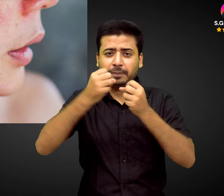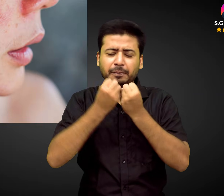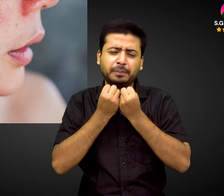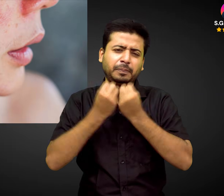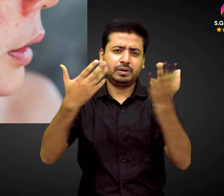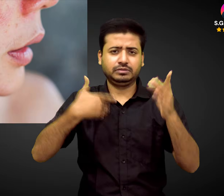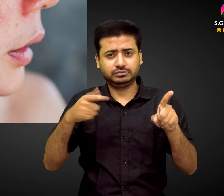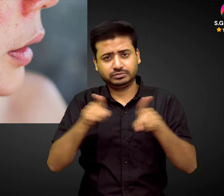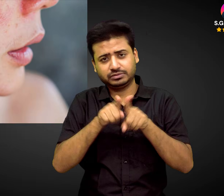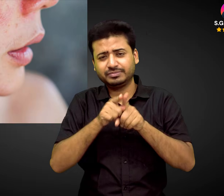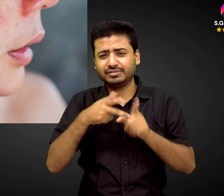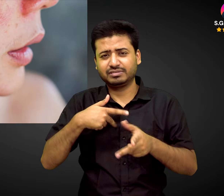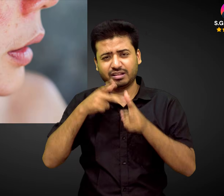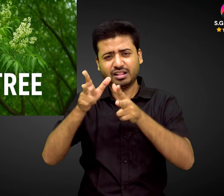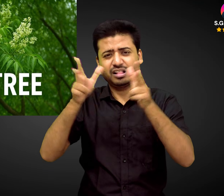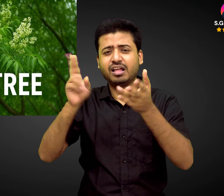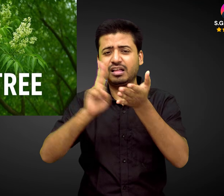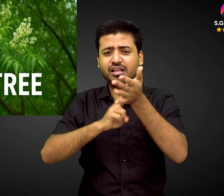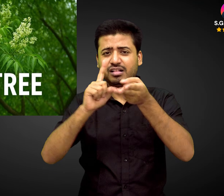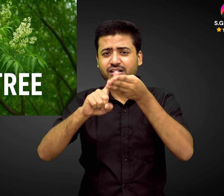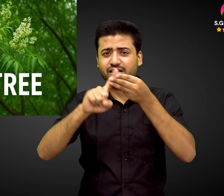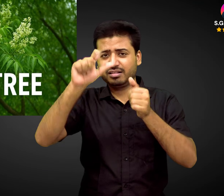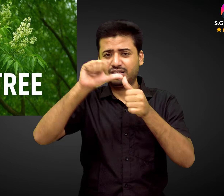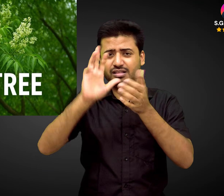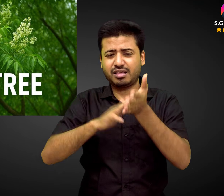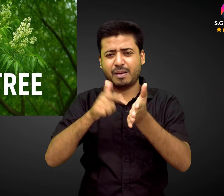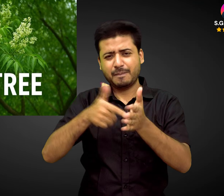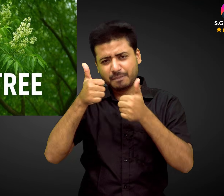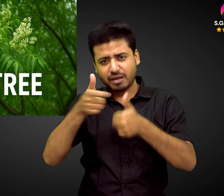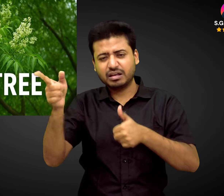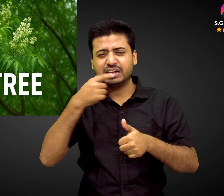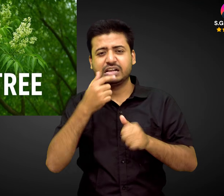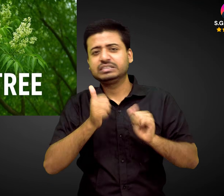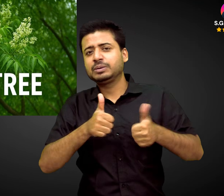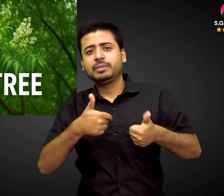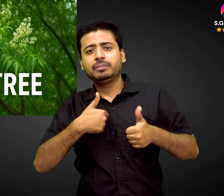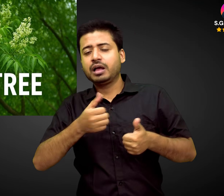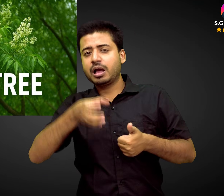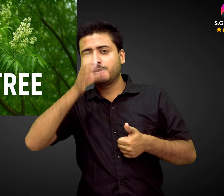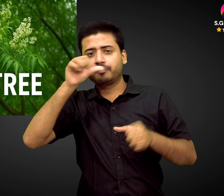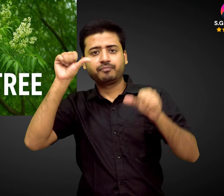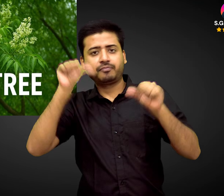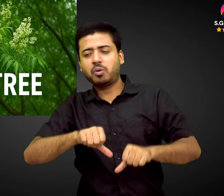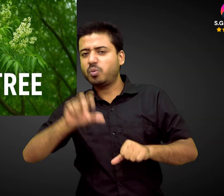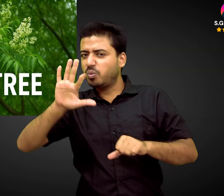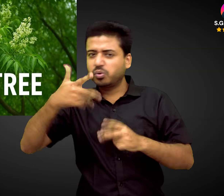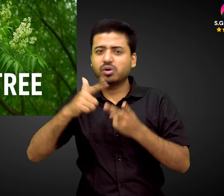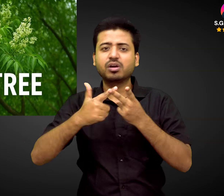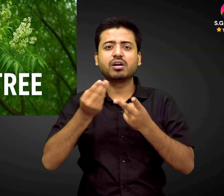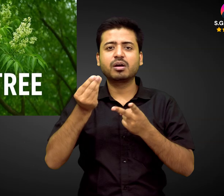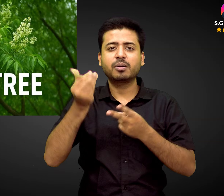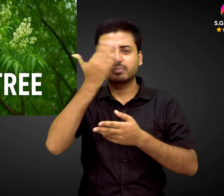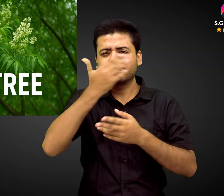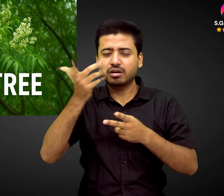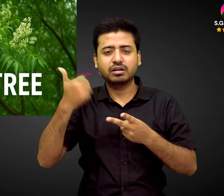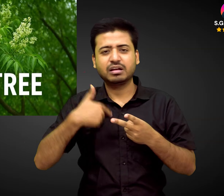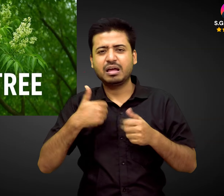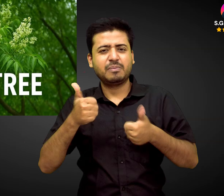A DIY face pack combining neem, rice flour, and homemade aloe vera gel is a powerful multi-action